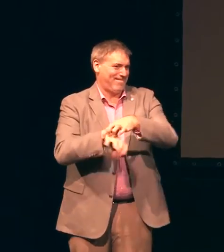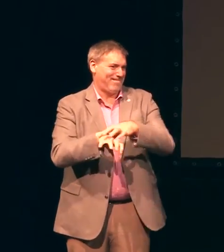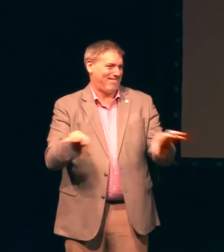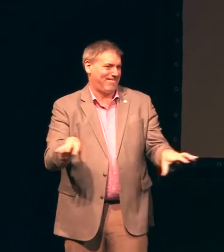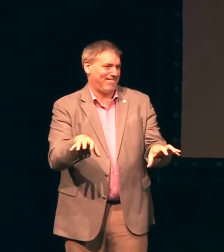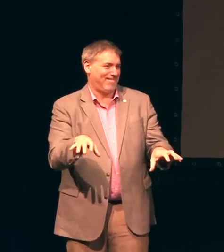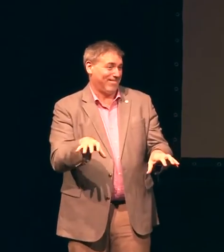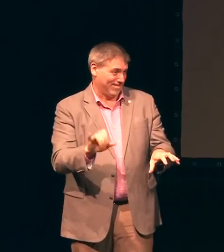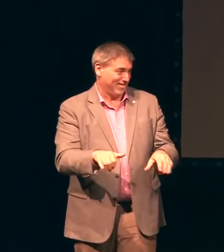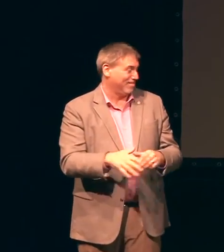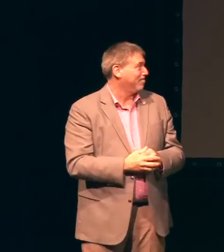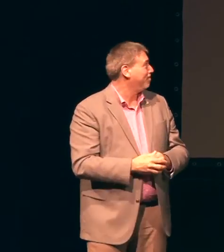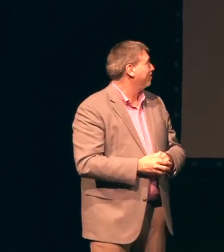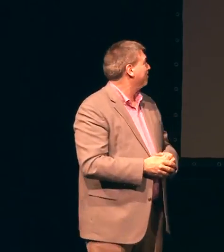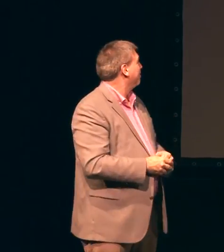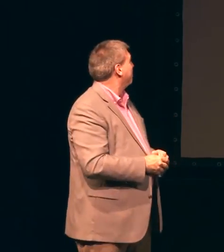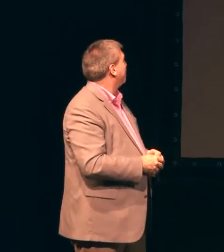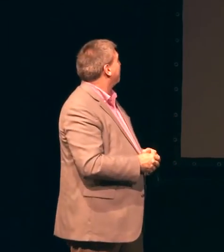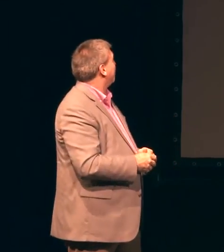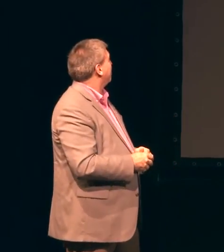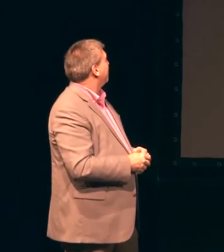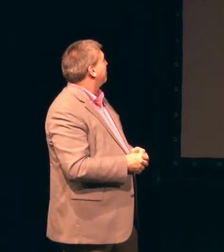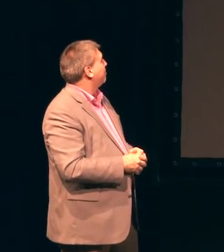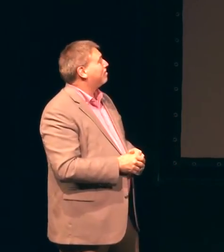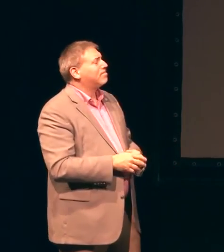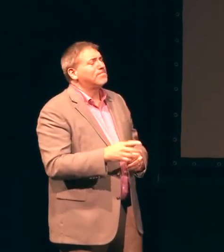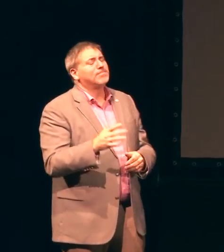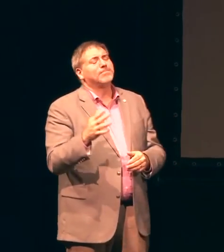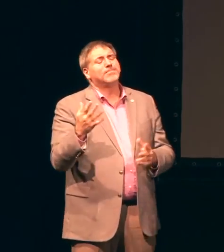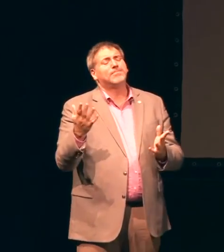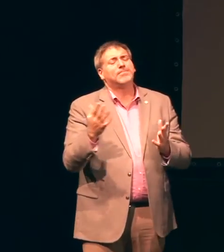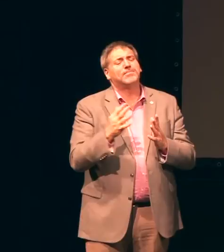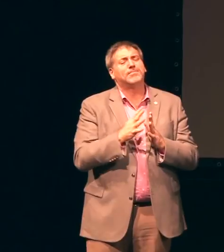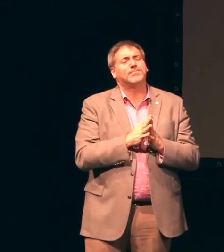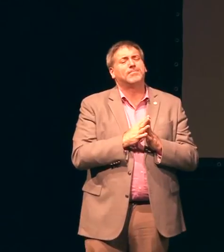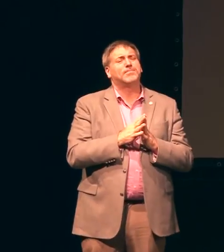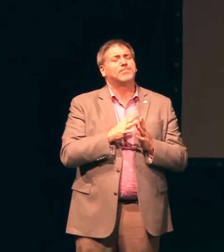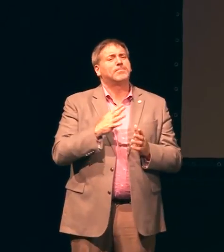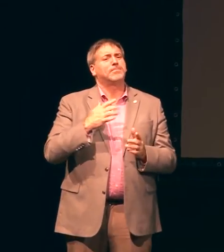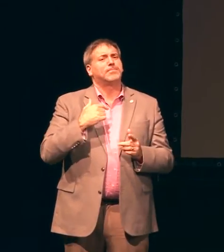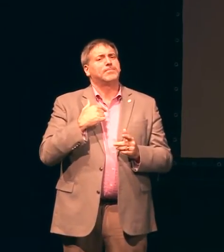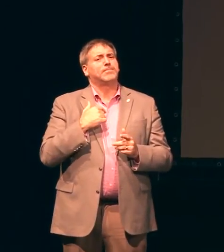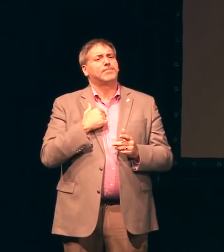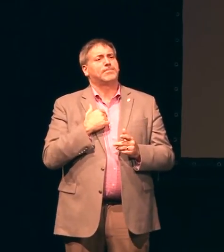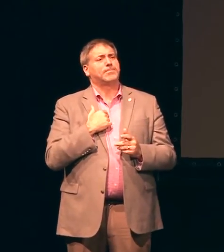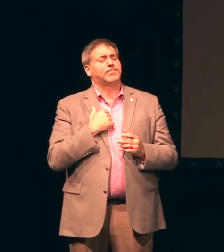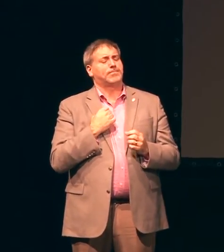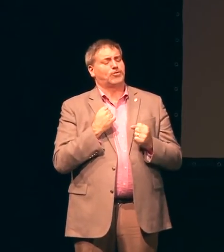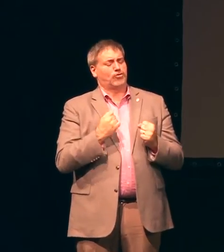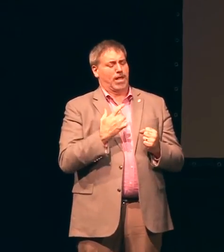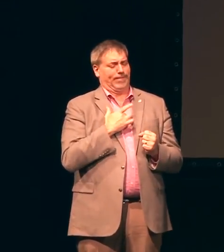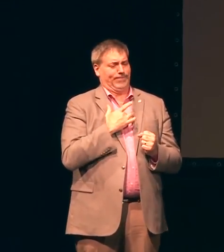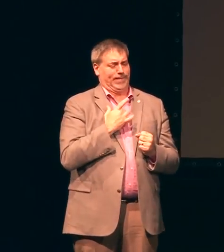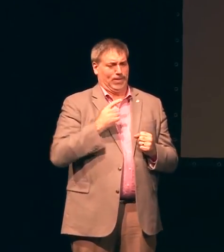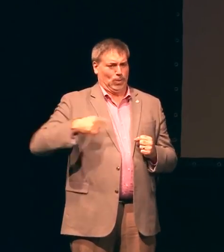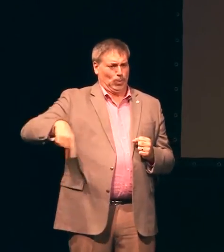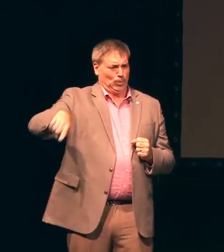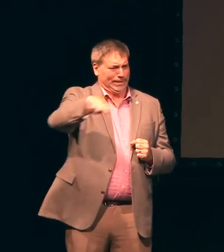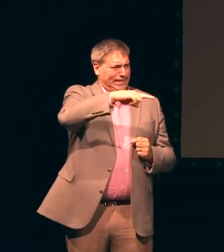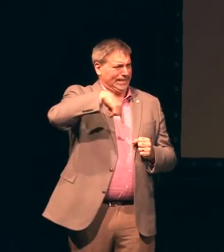action, get involved, do something about it. I